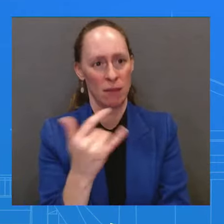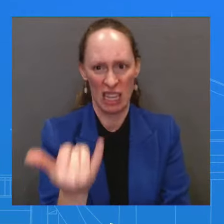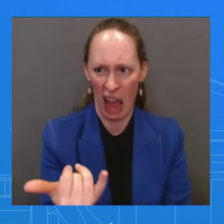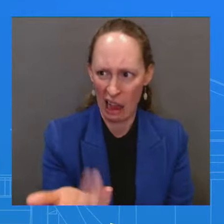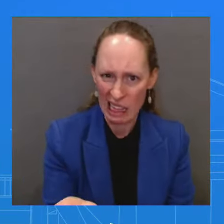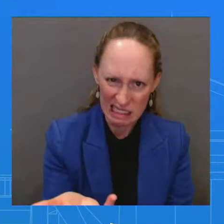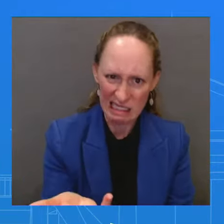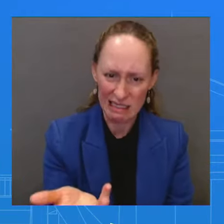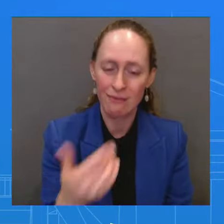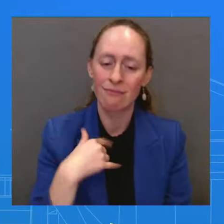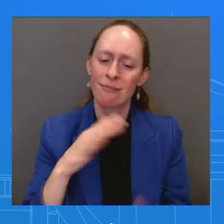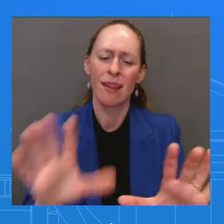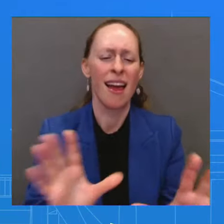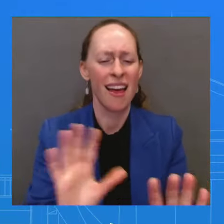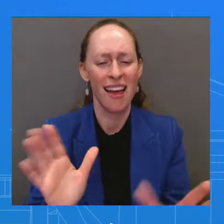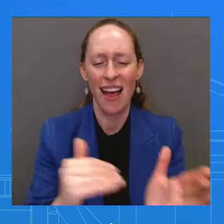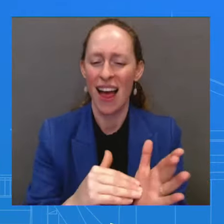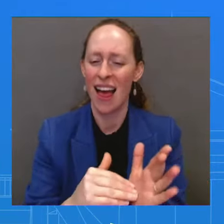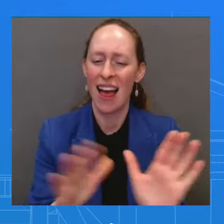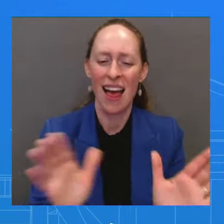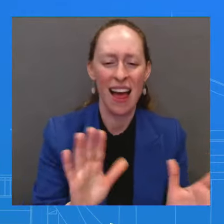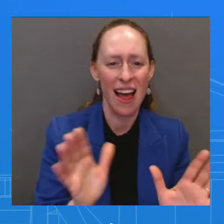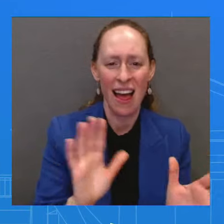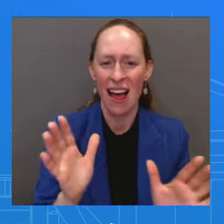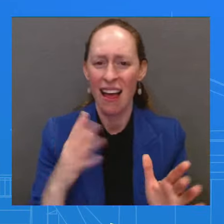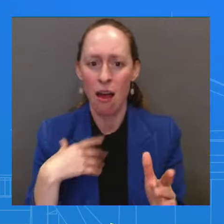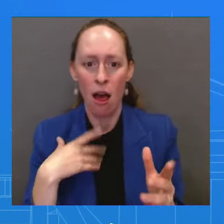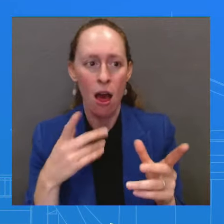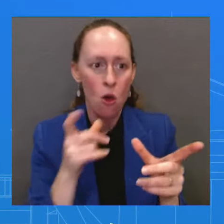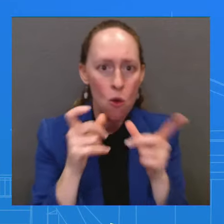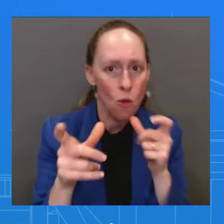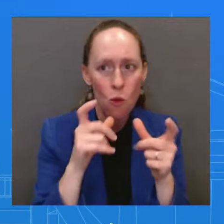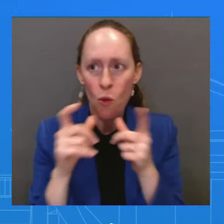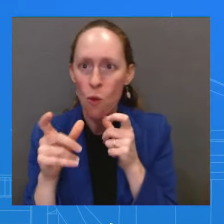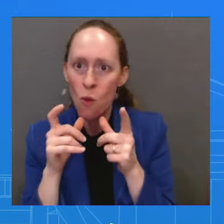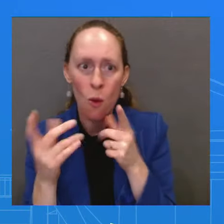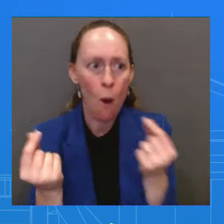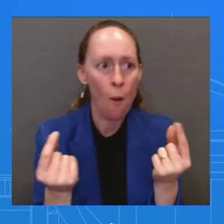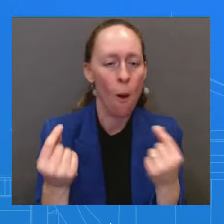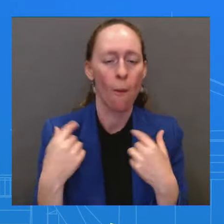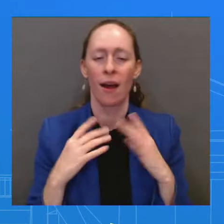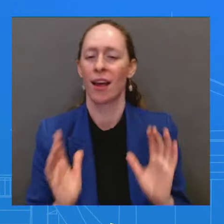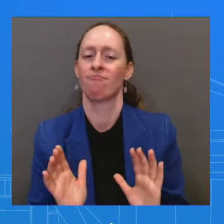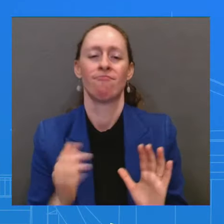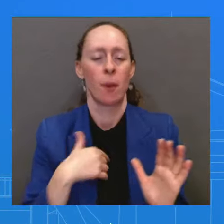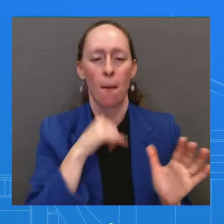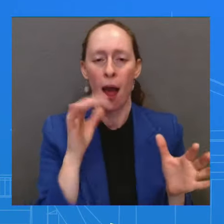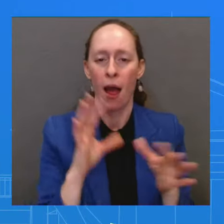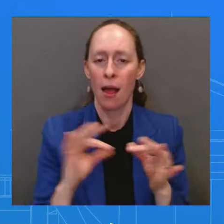That is, again, something for them to -- for them to figure out. Look, here's the reality: The important fact is Republicans in --